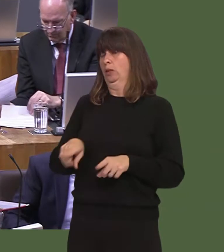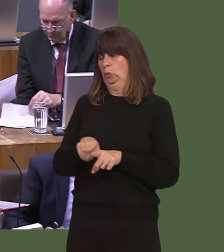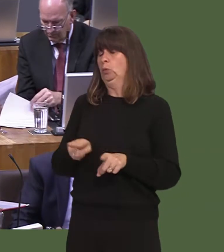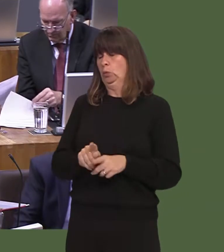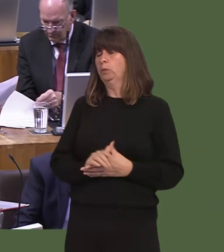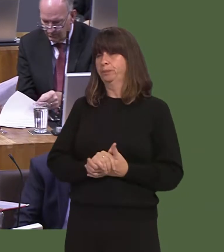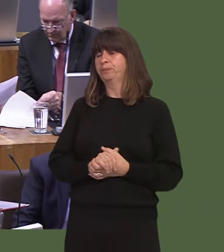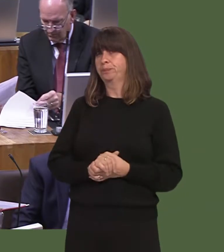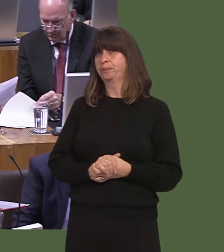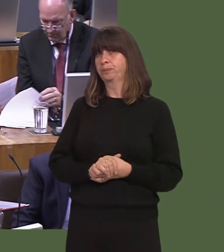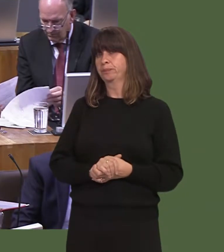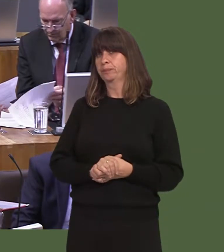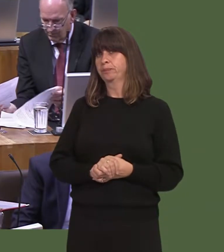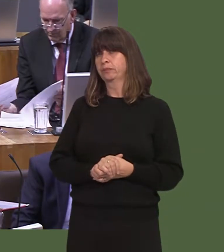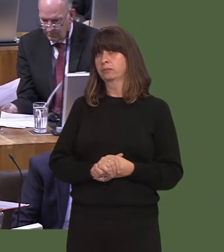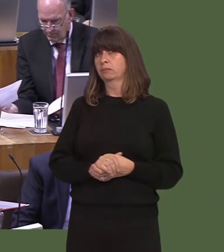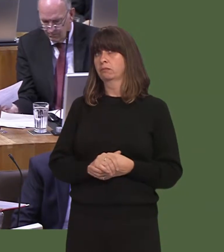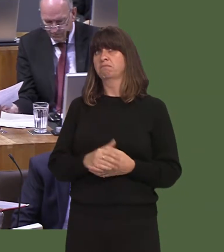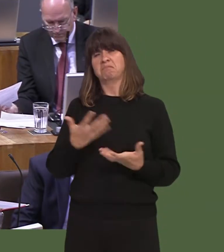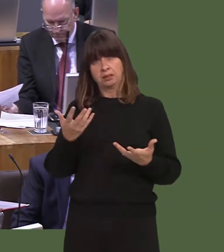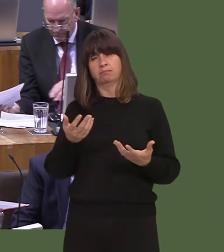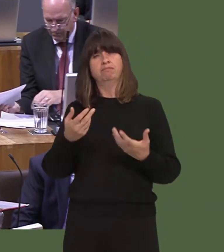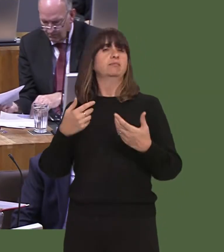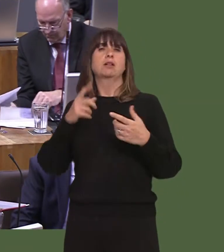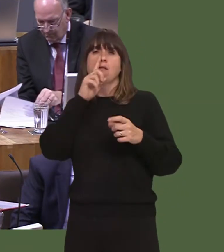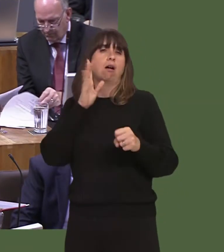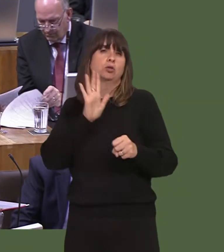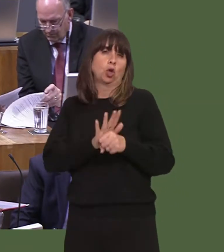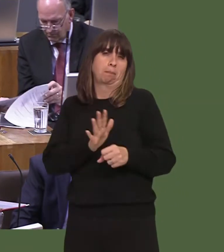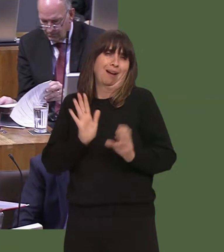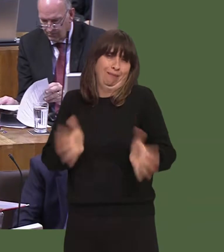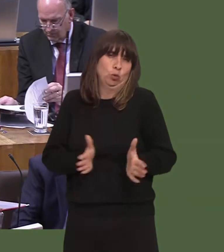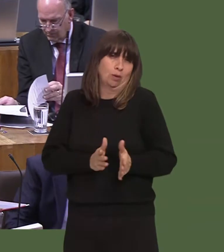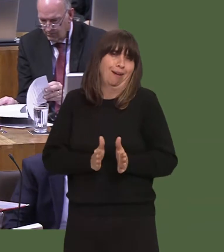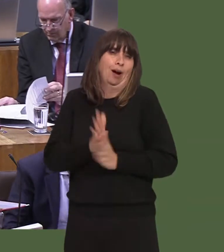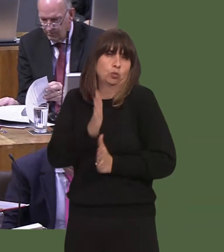Nevertheless, people will still have to travel and a balance always has to be struck between